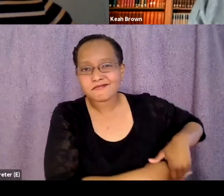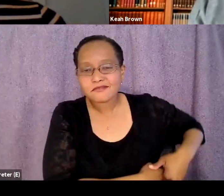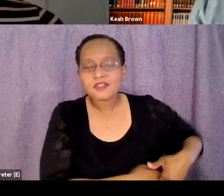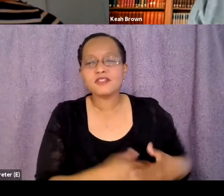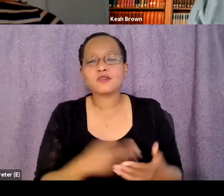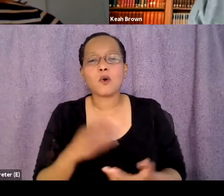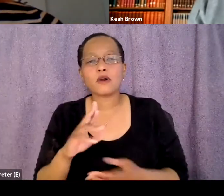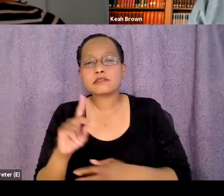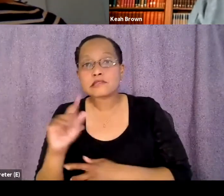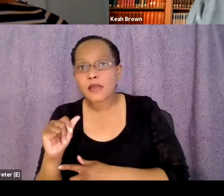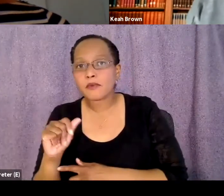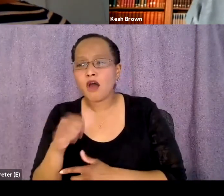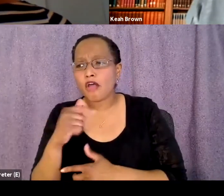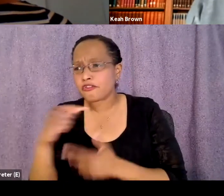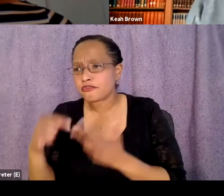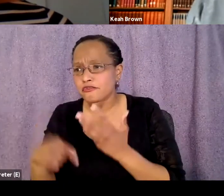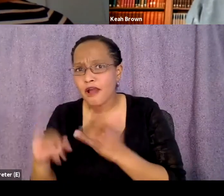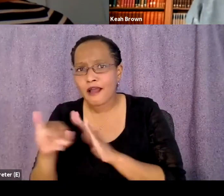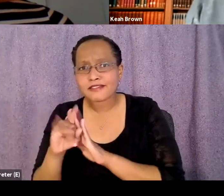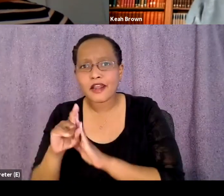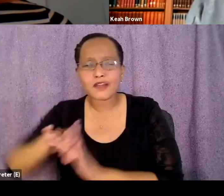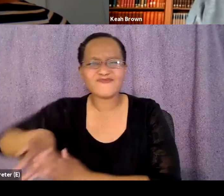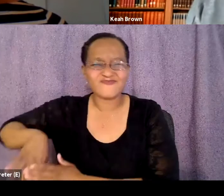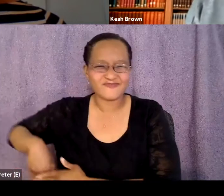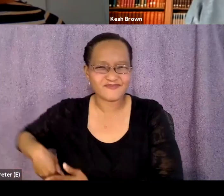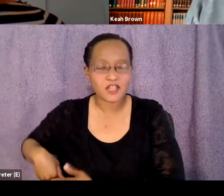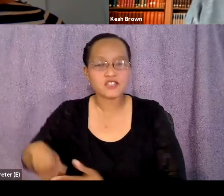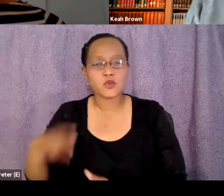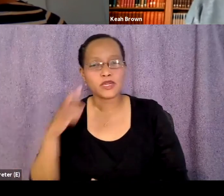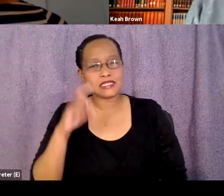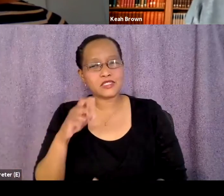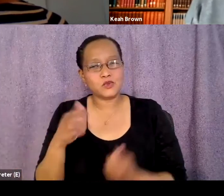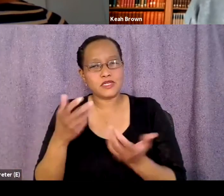Keah Brown: give people the room to bring themselves fully to the table is for these